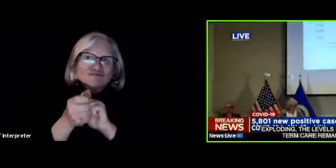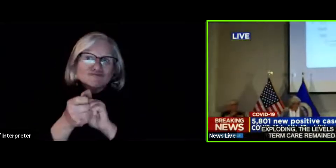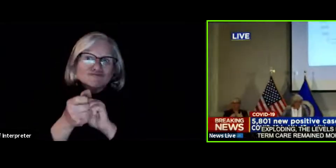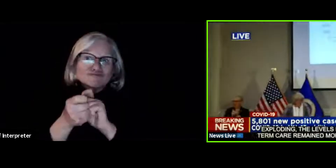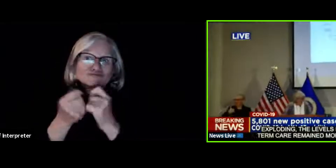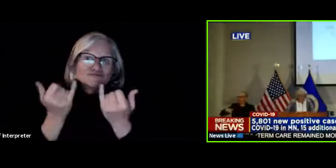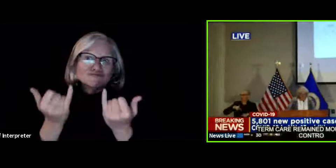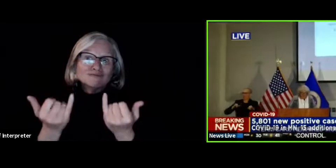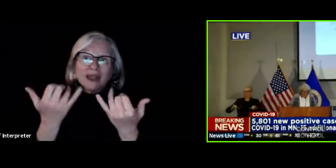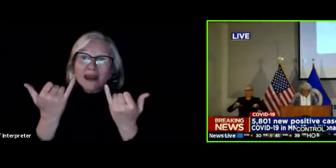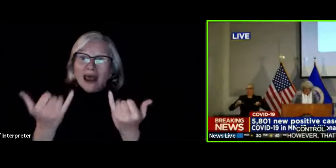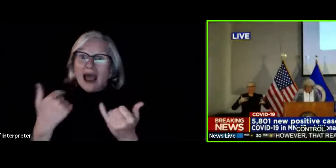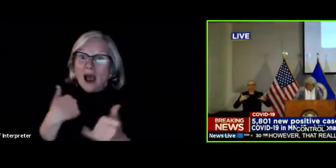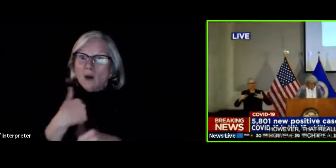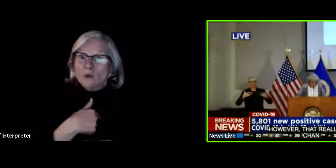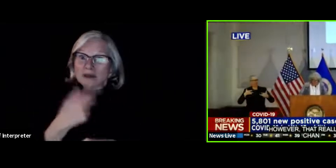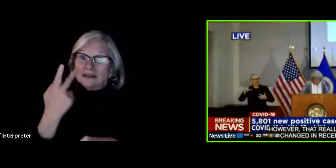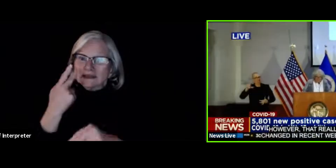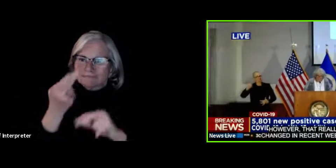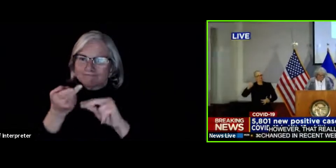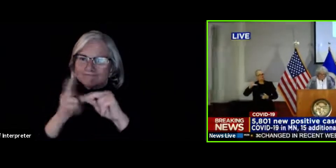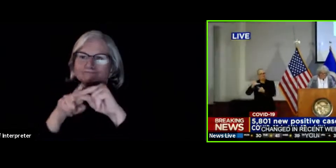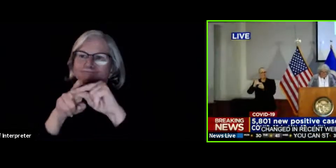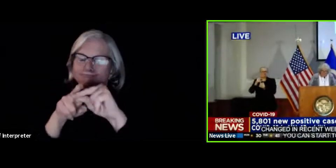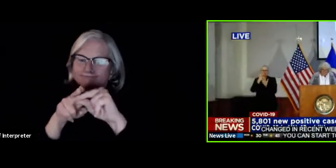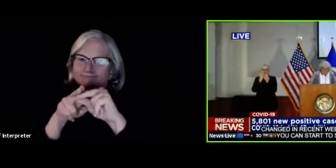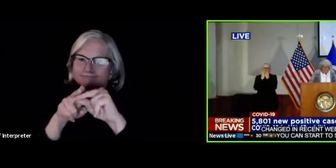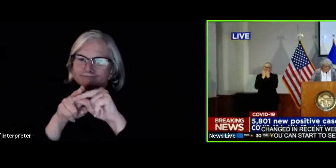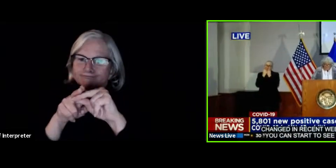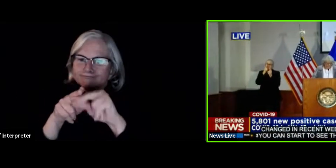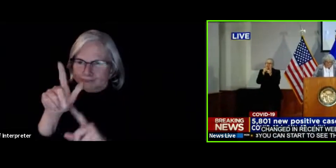VULNERABLE POPULATION, SO A NUMBER OF LARGER NUMBER OF